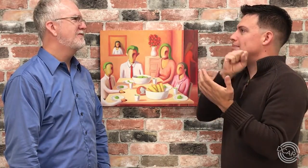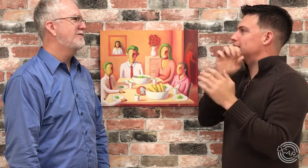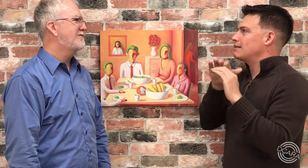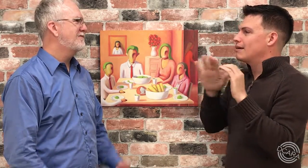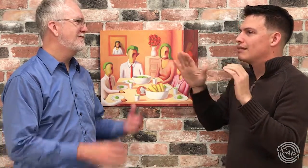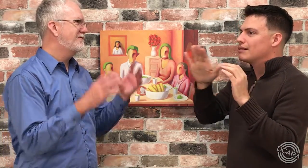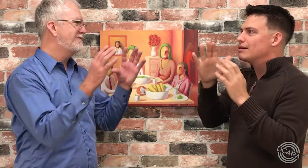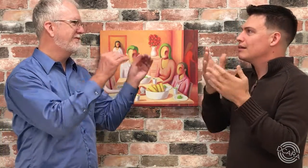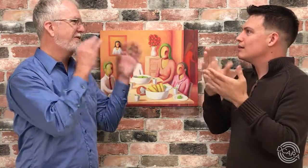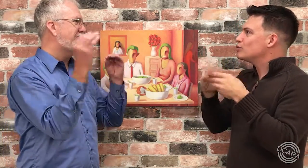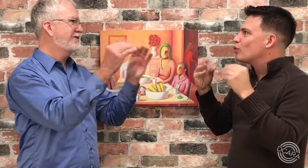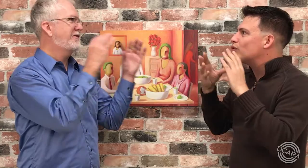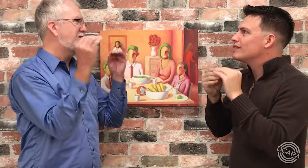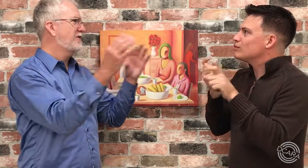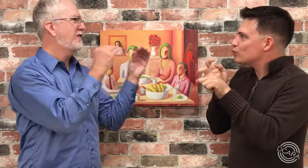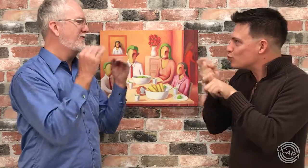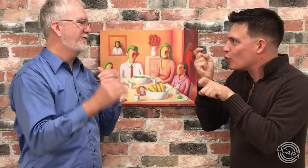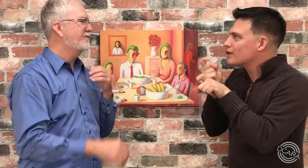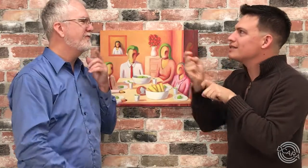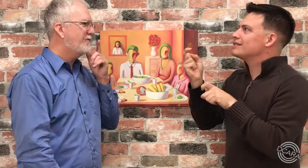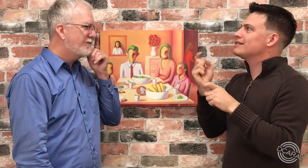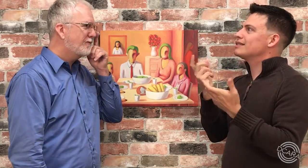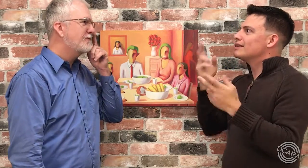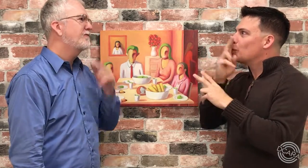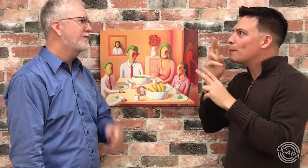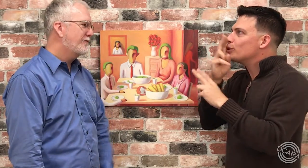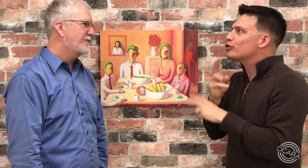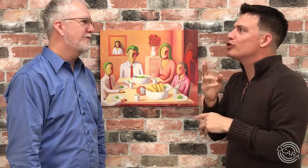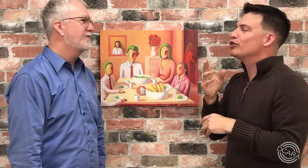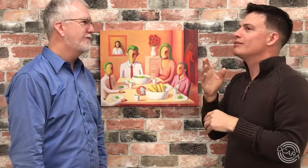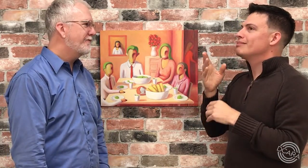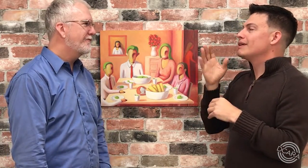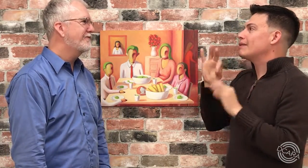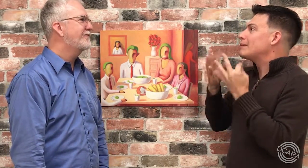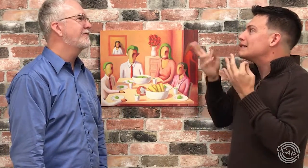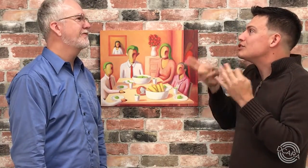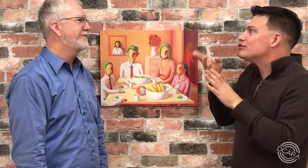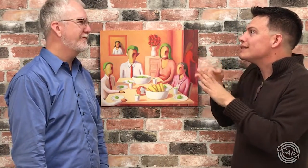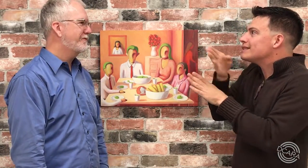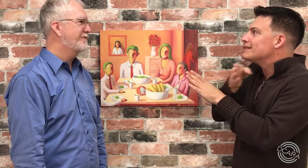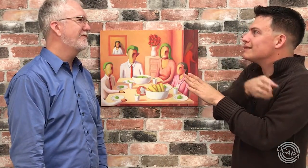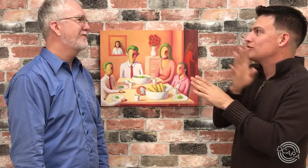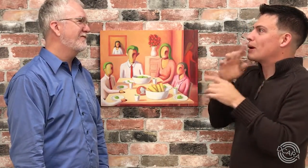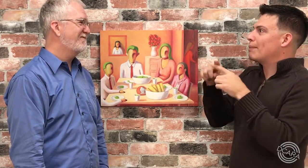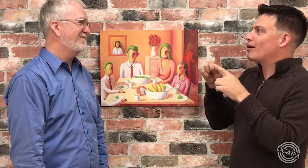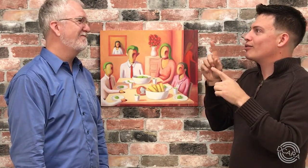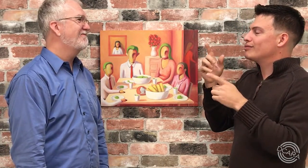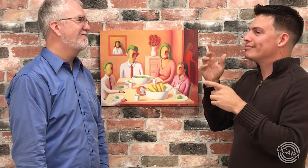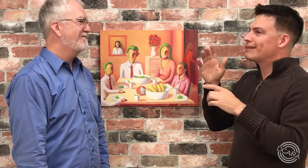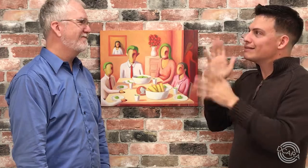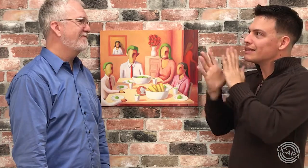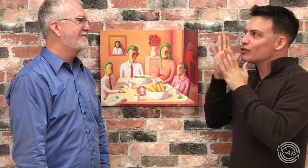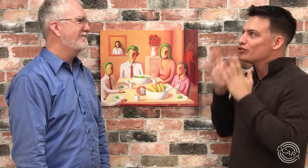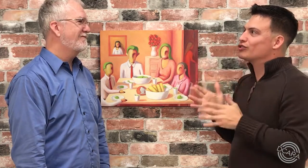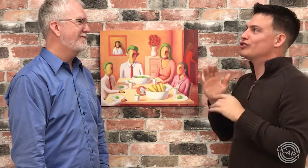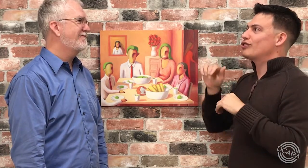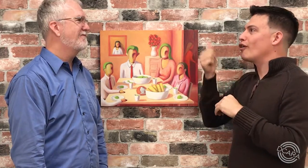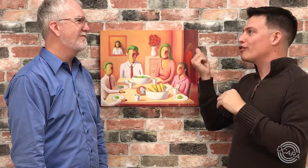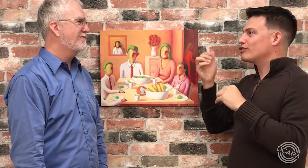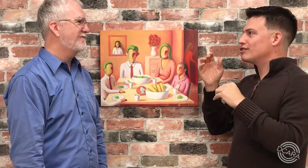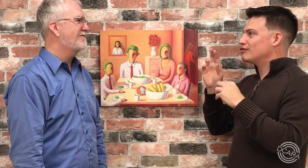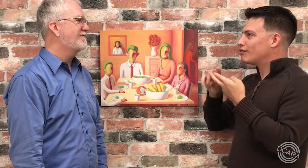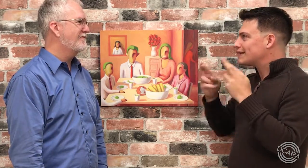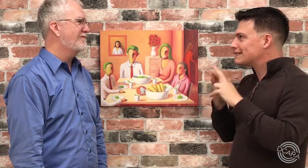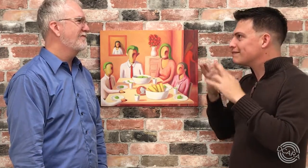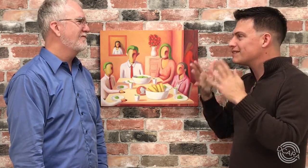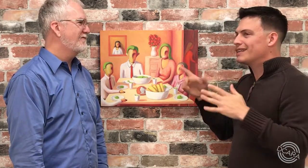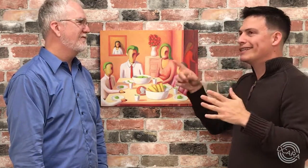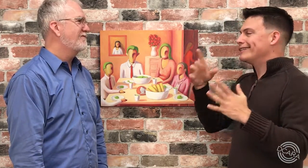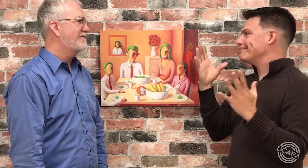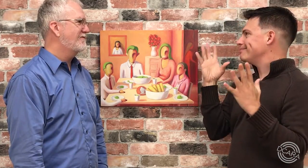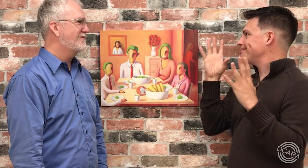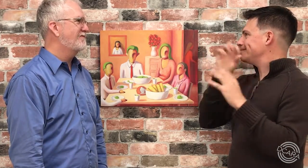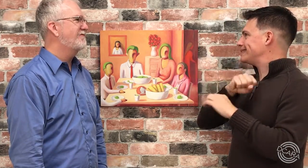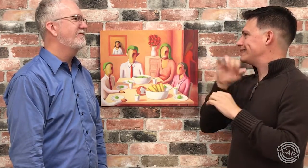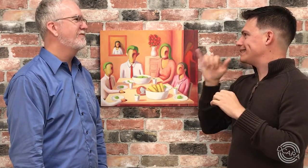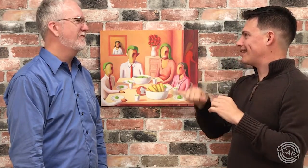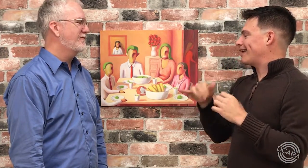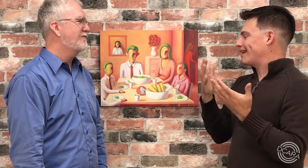I missed all their stories, teasing, humor. The talk of family history, ancestors and other relatives. I missed all that.